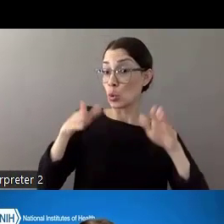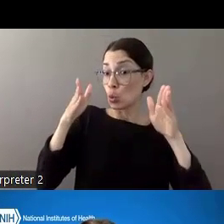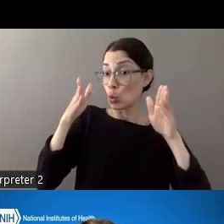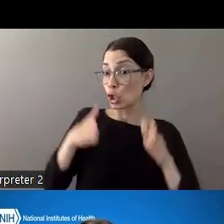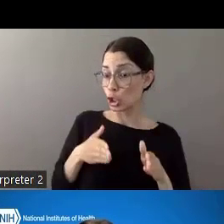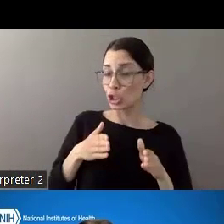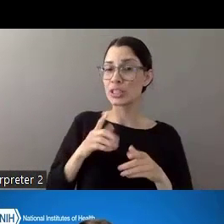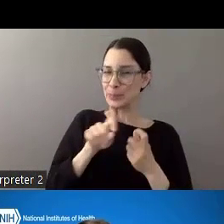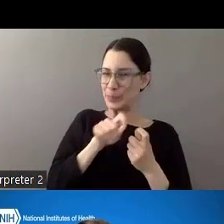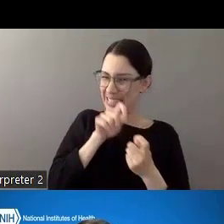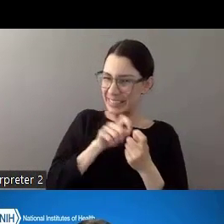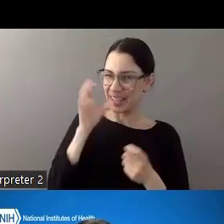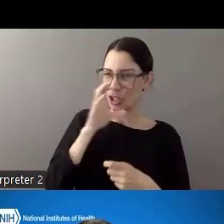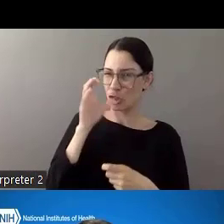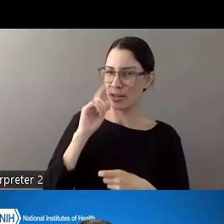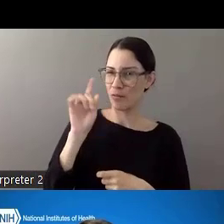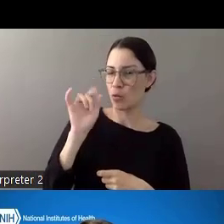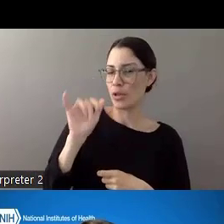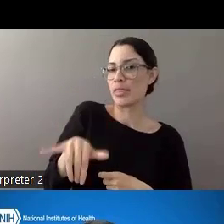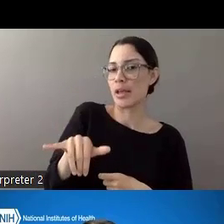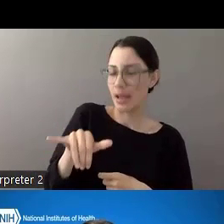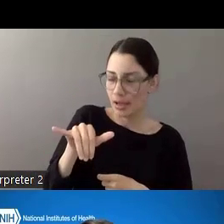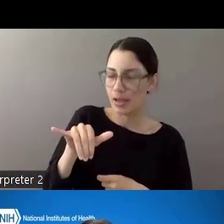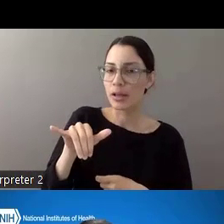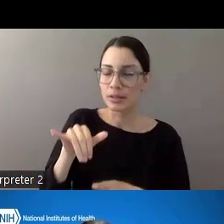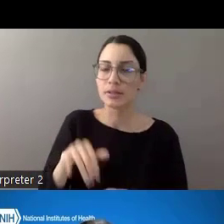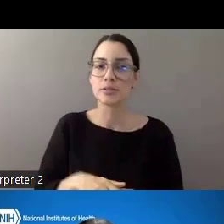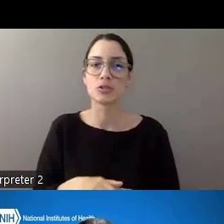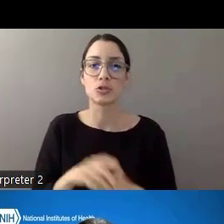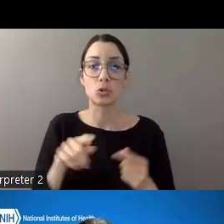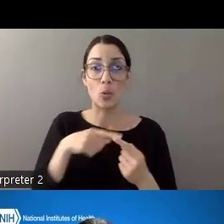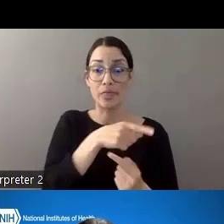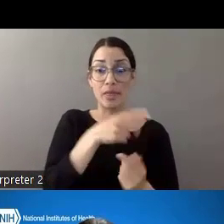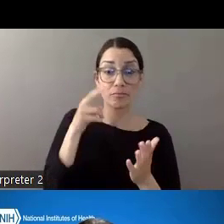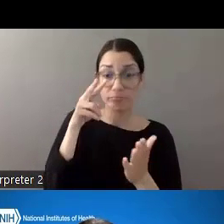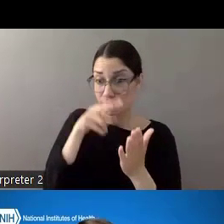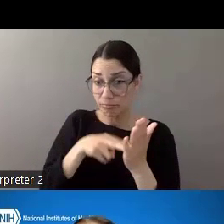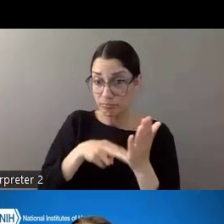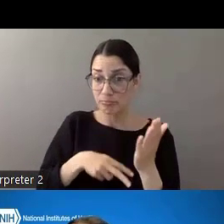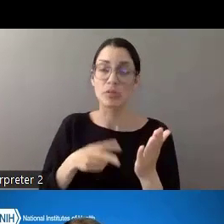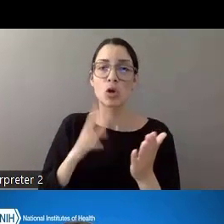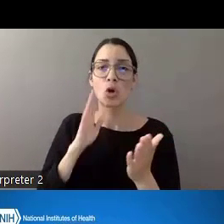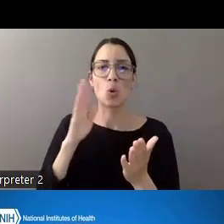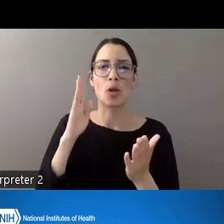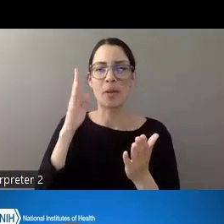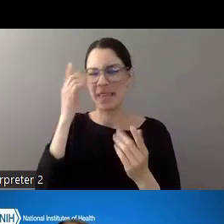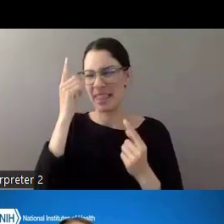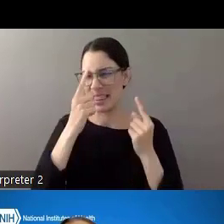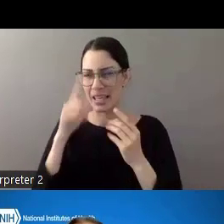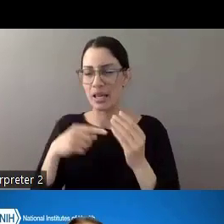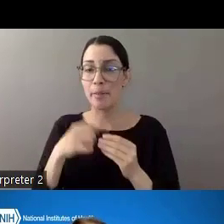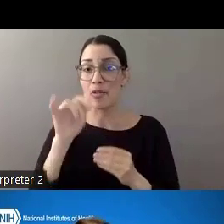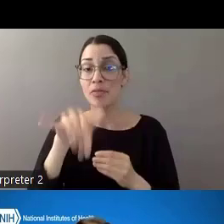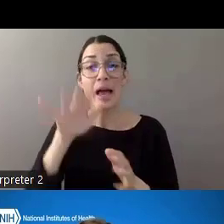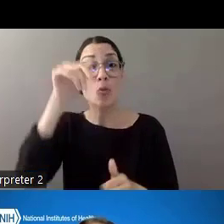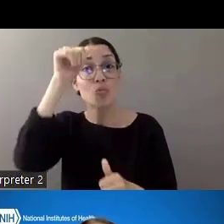And so, that's what ... a lot of what they're thinking about when they're reading their application. But also remember that you want to make your application easy to read.